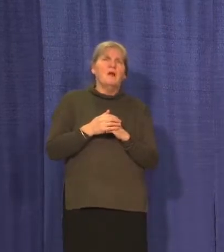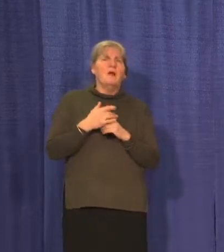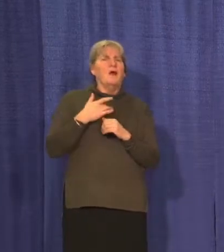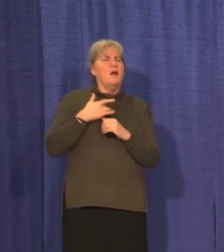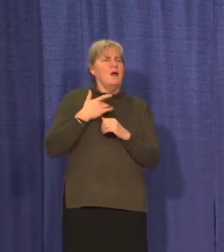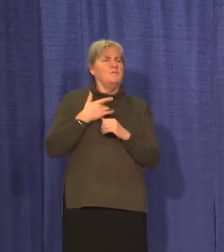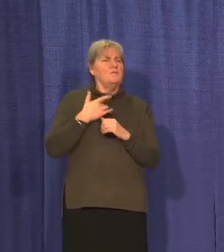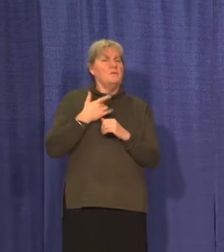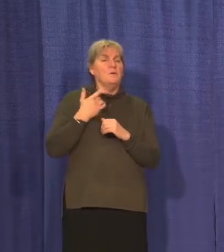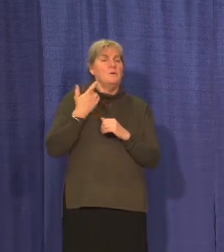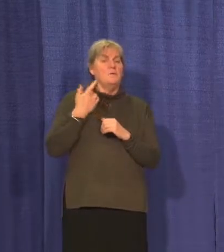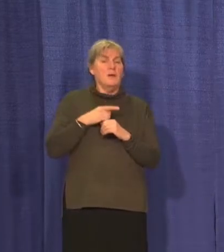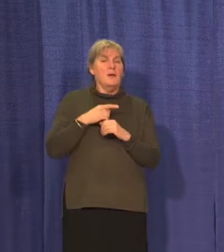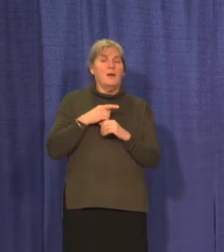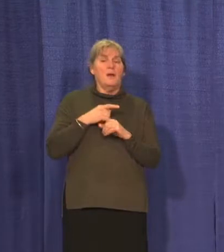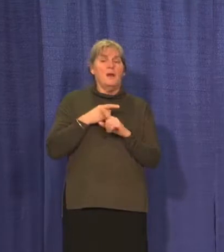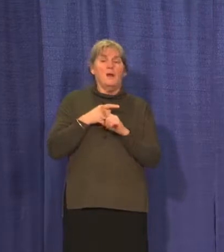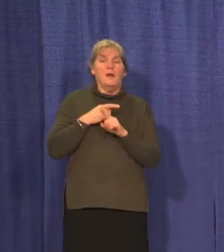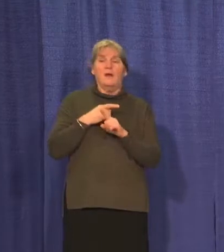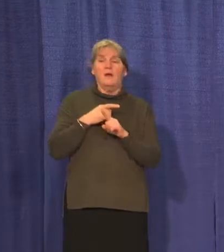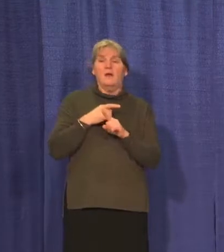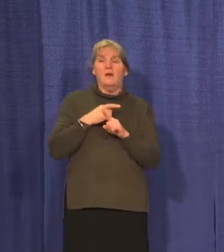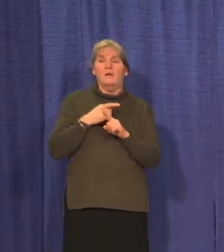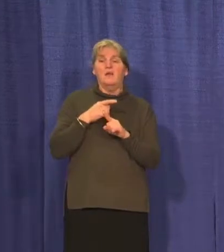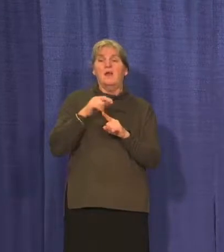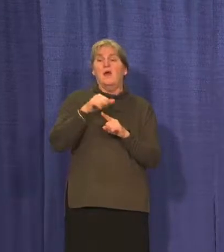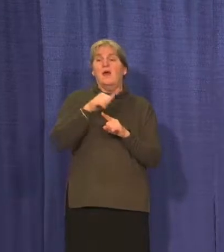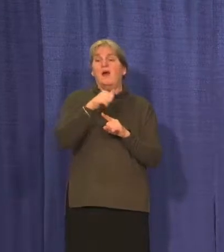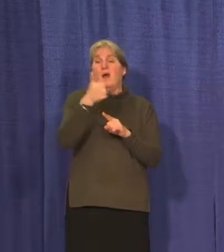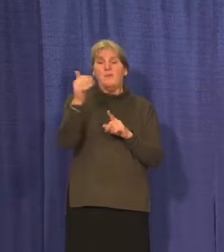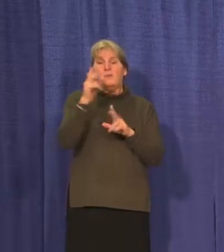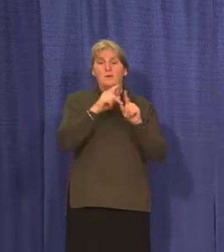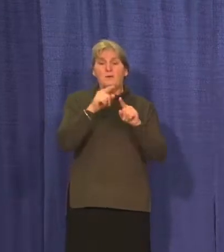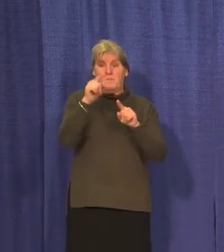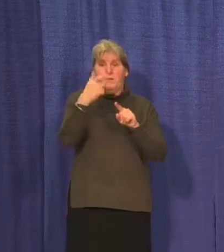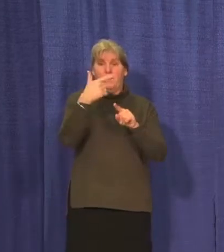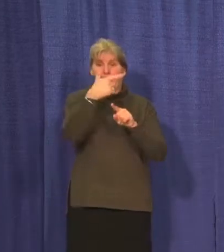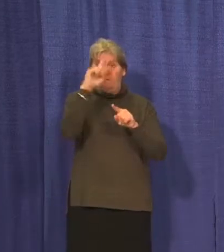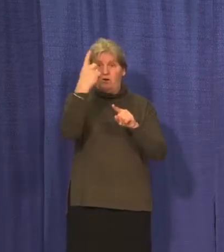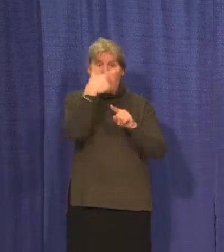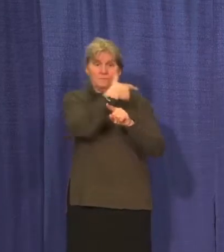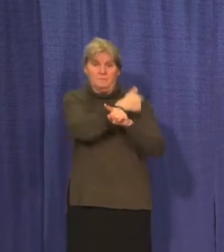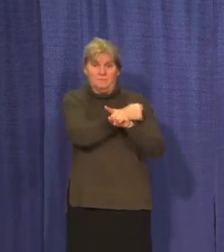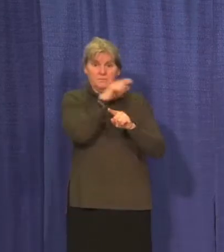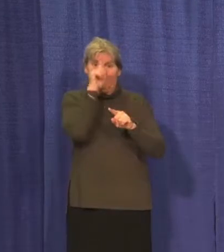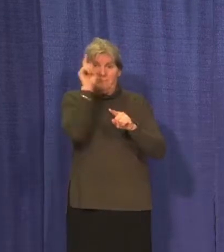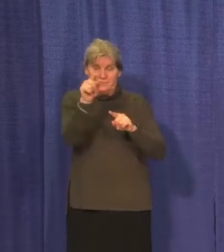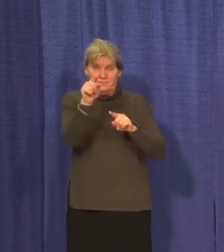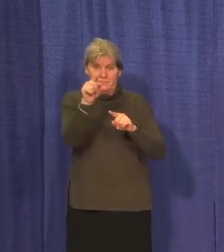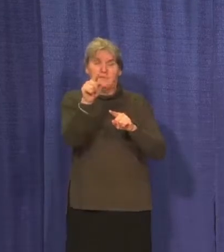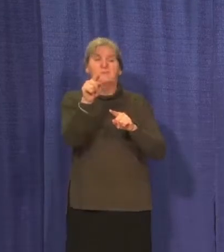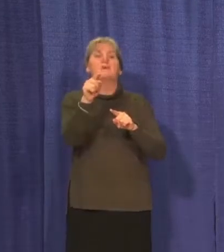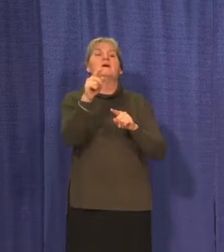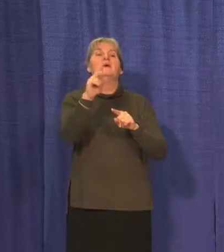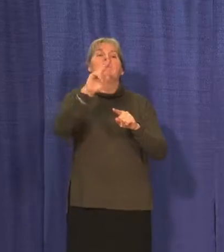I would anticipate that when they go back, which is not that long from now, when they go back for the second dose there may